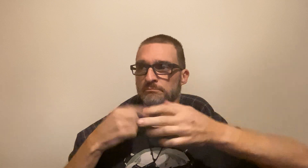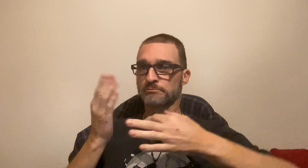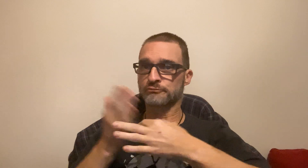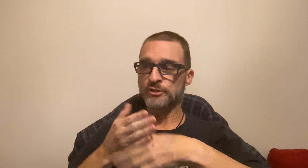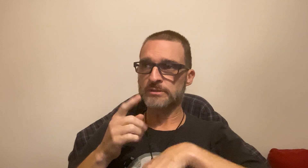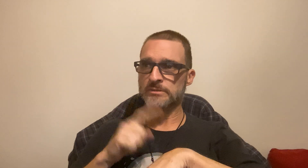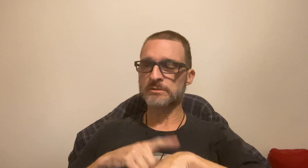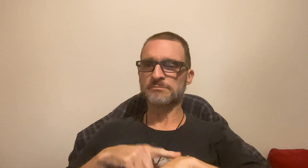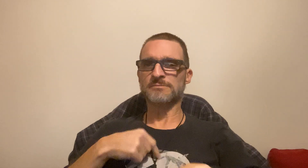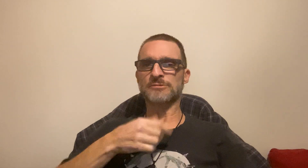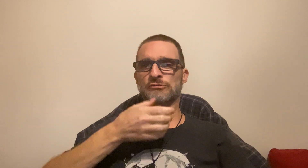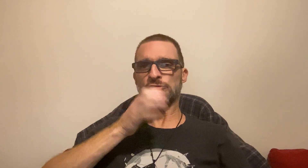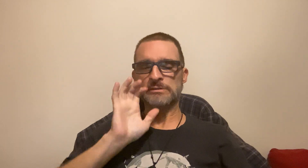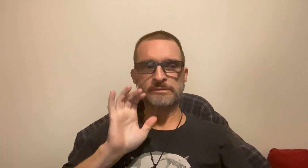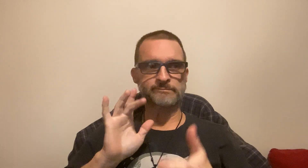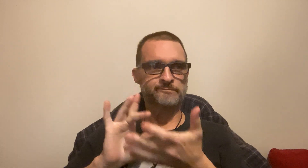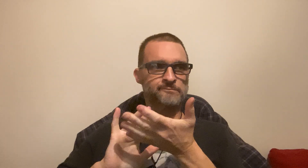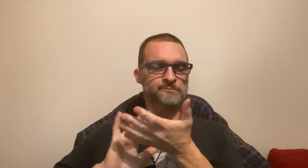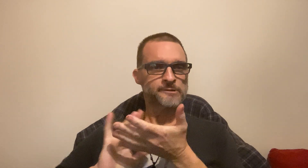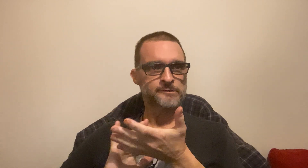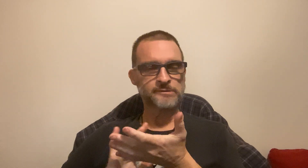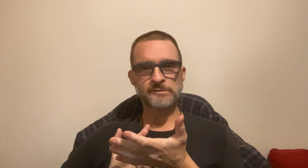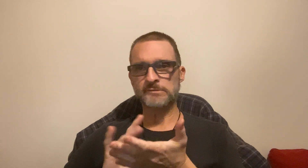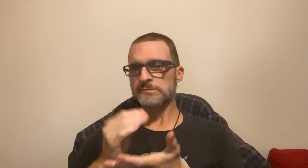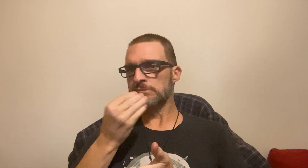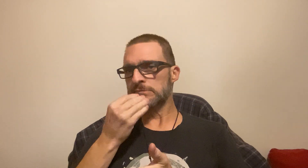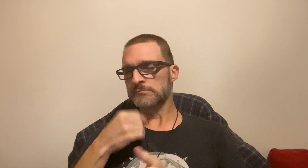That's for me. For break time to get a drink, medicine,